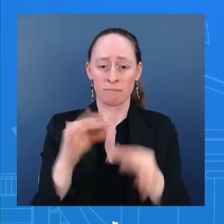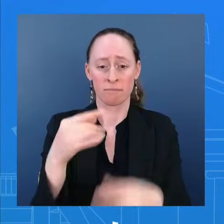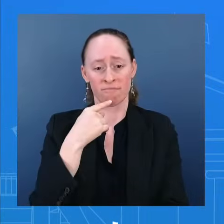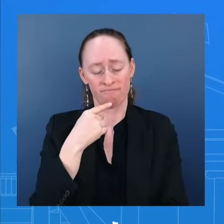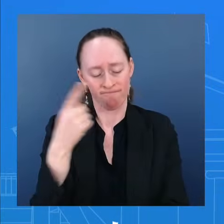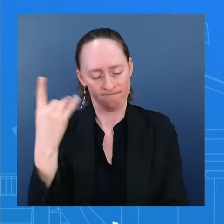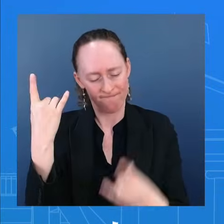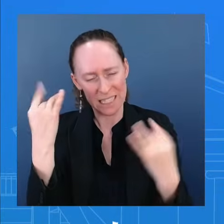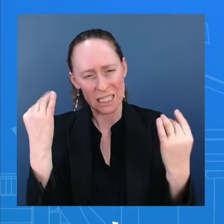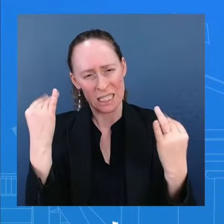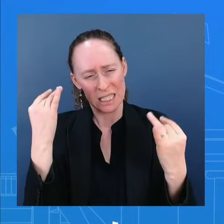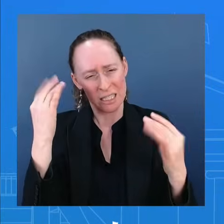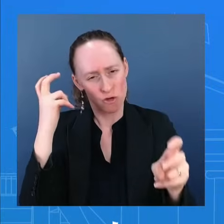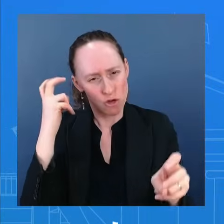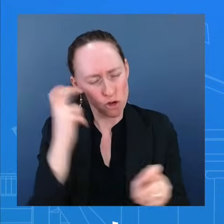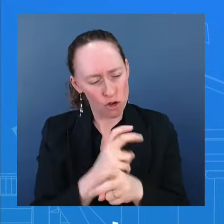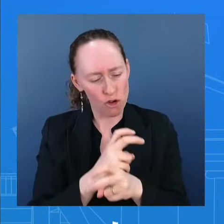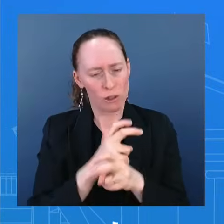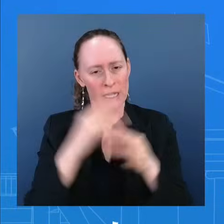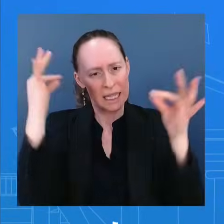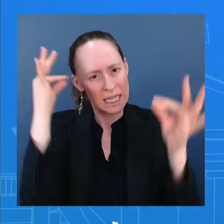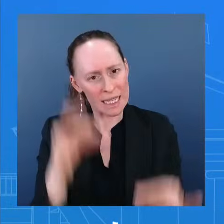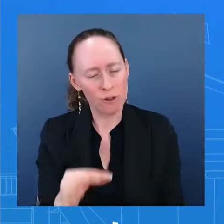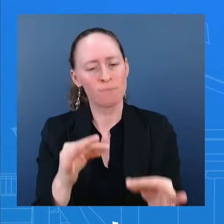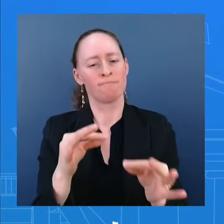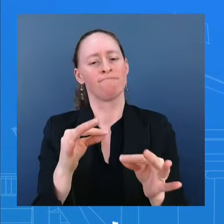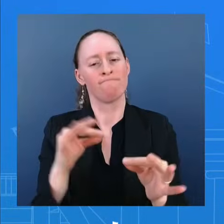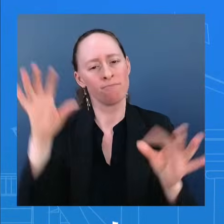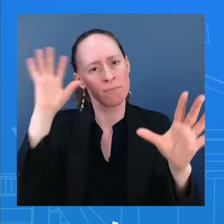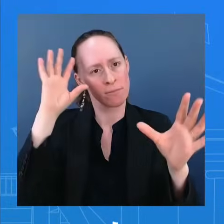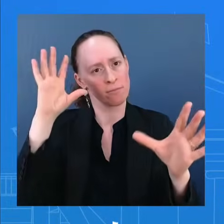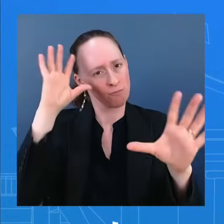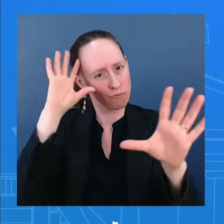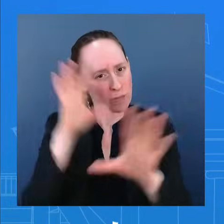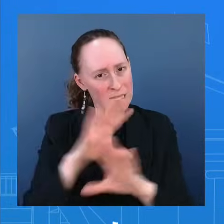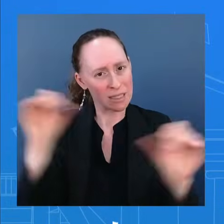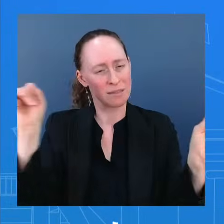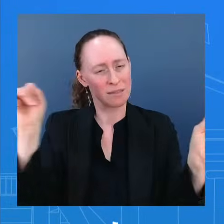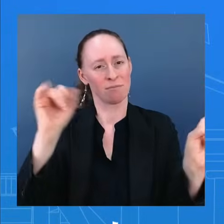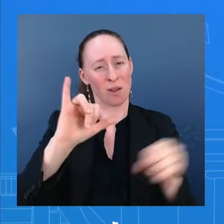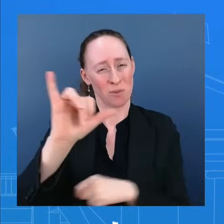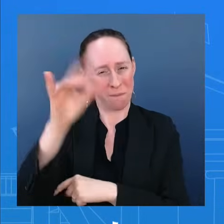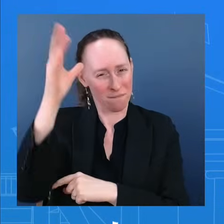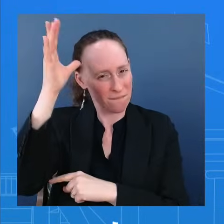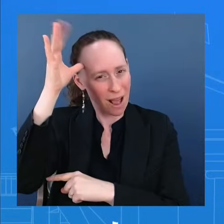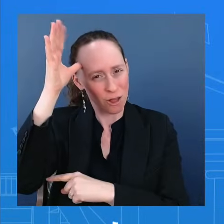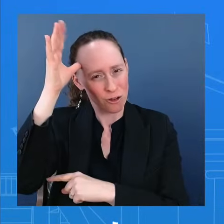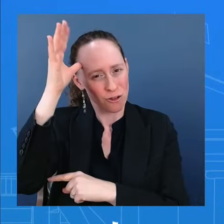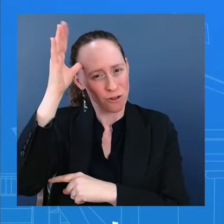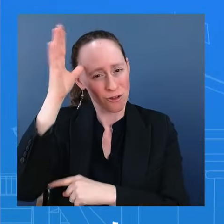But I would say more broadly, you know, legal experts -- you've heard me say this -- you've heard from legal experts,